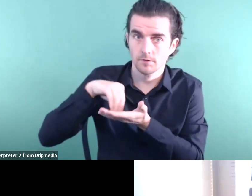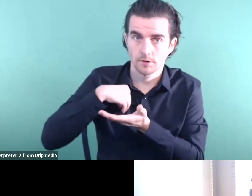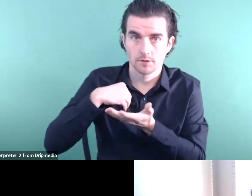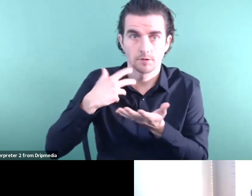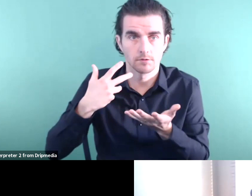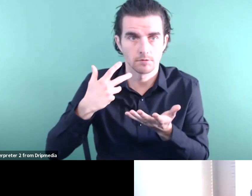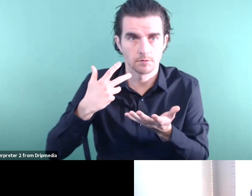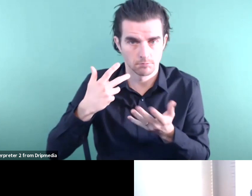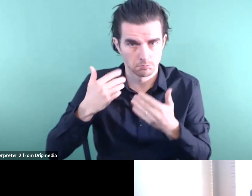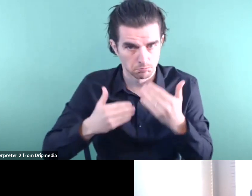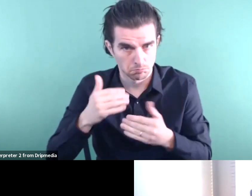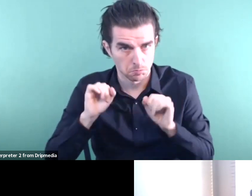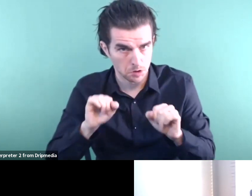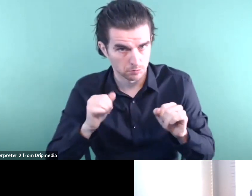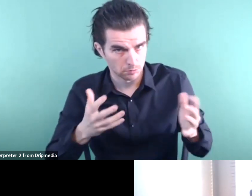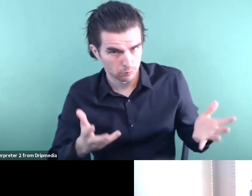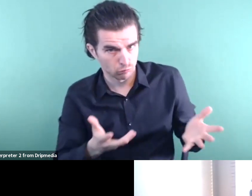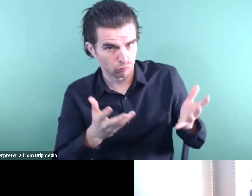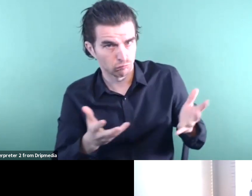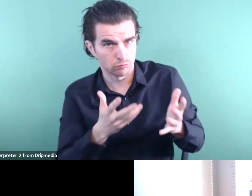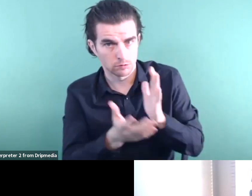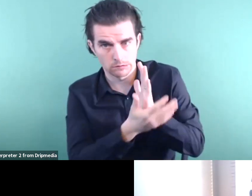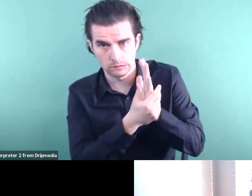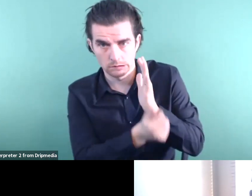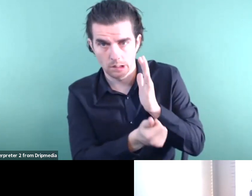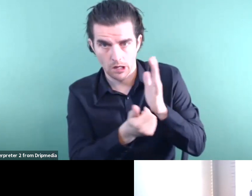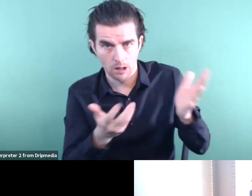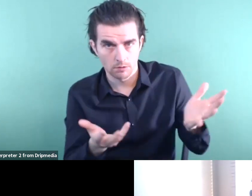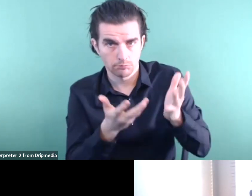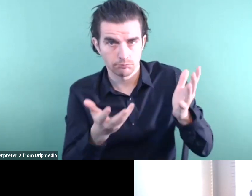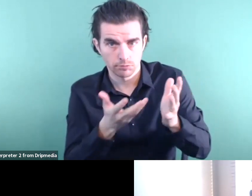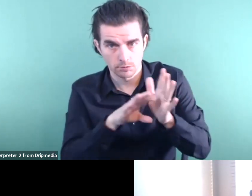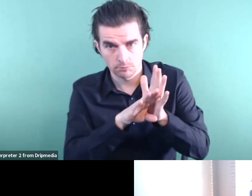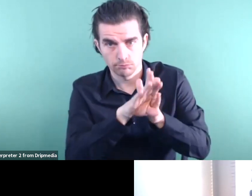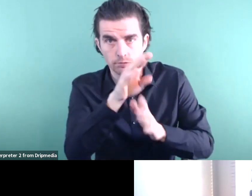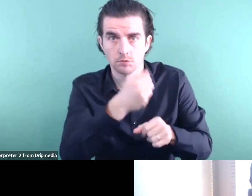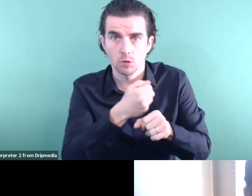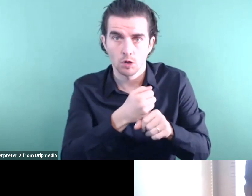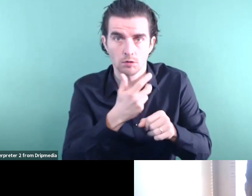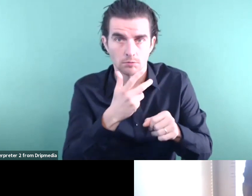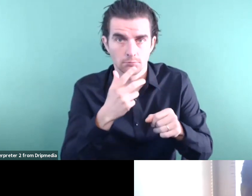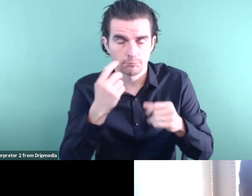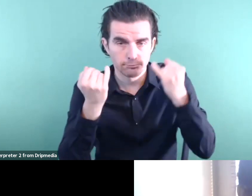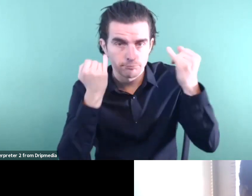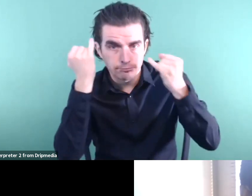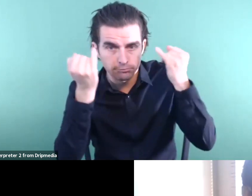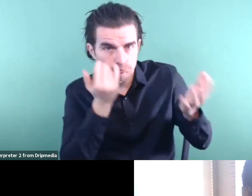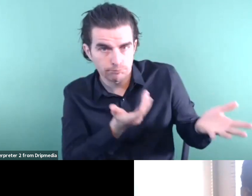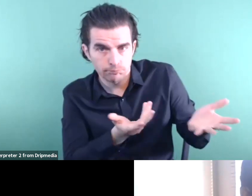so maybe Josh could you present just briefly the economic empowerment programme in Fiji because